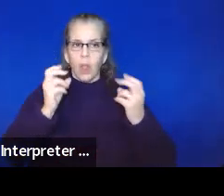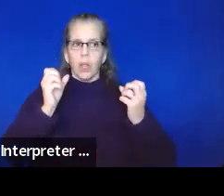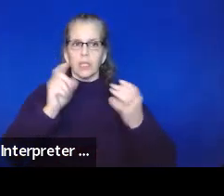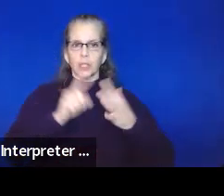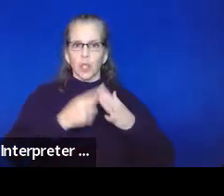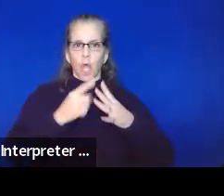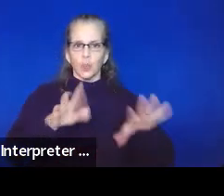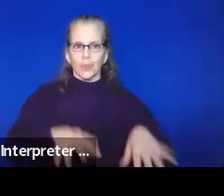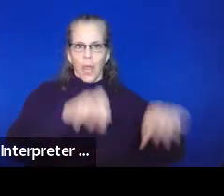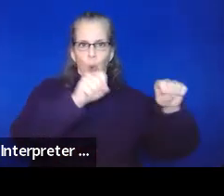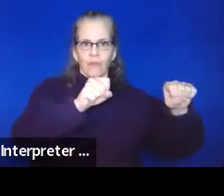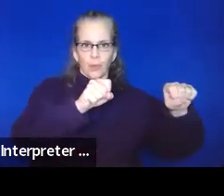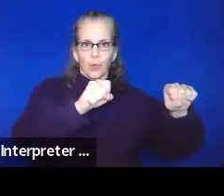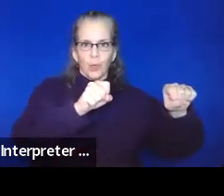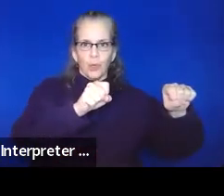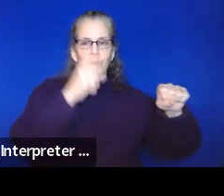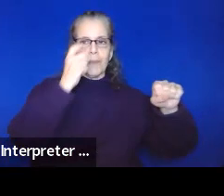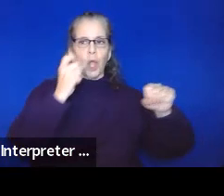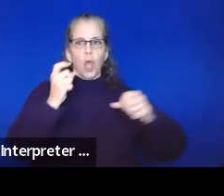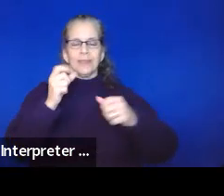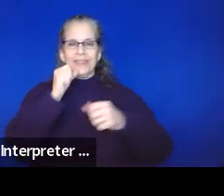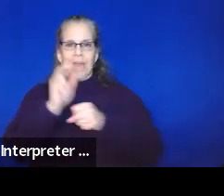because they're not being used for hearing, in hearing loss.